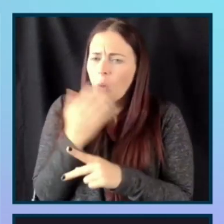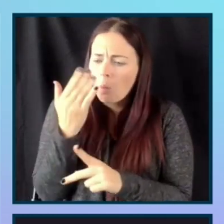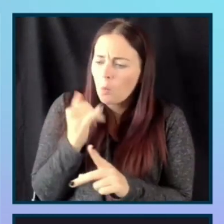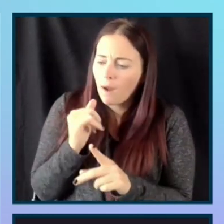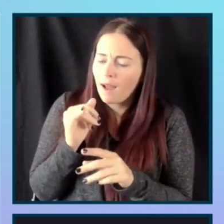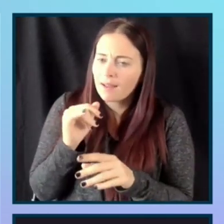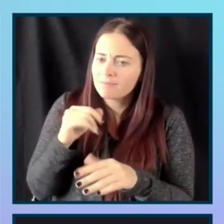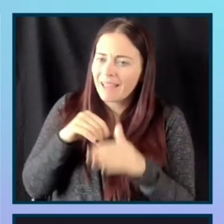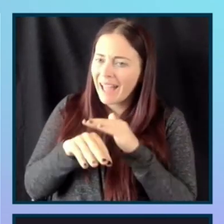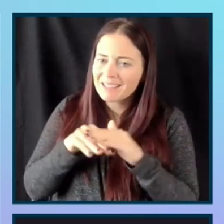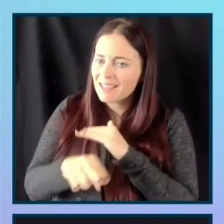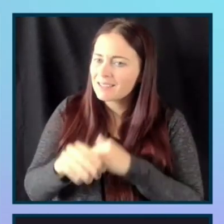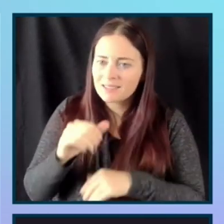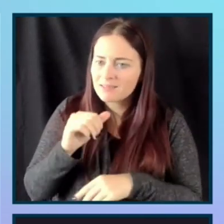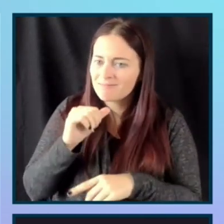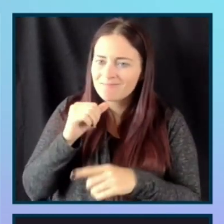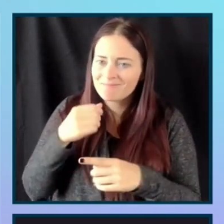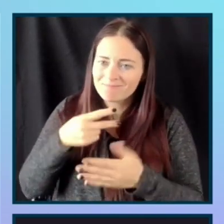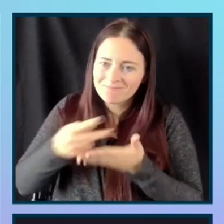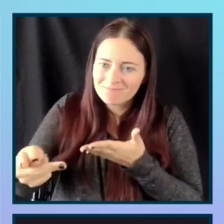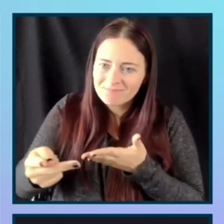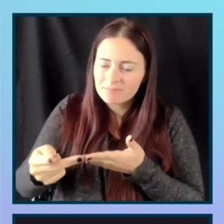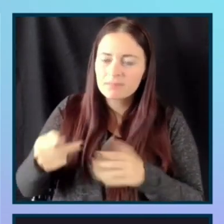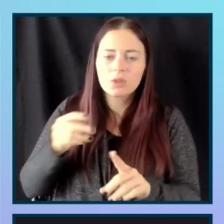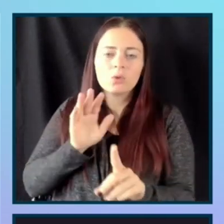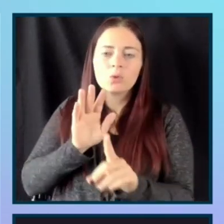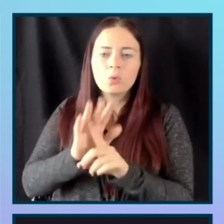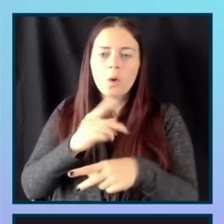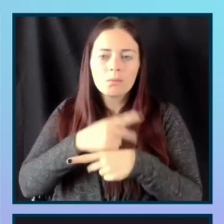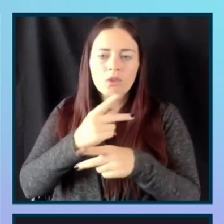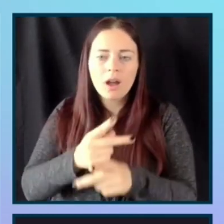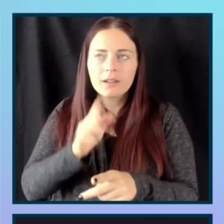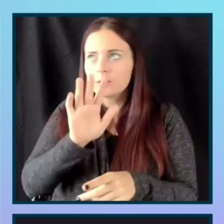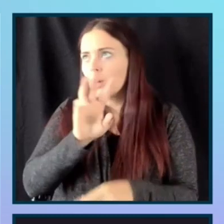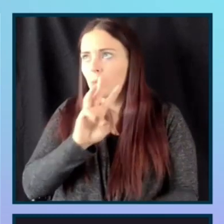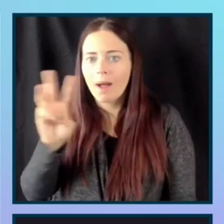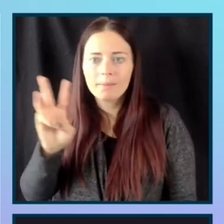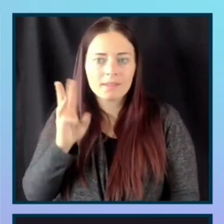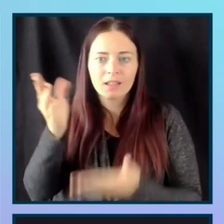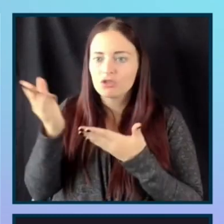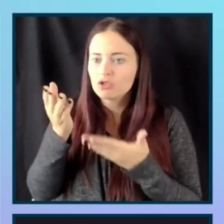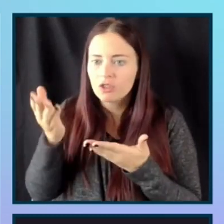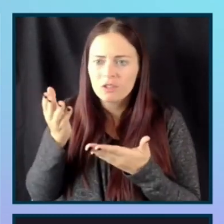Where is it that your service, your product, your website is causing a barrier or a blocker?